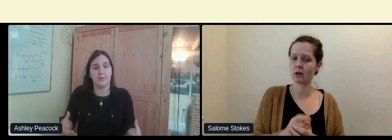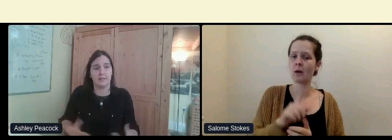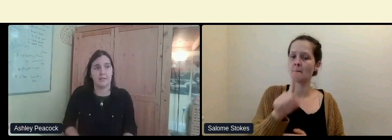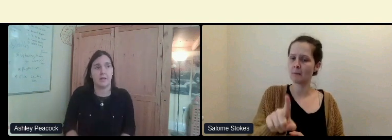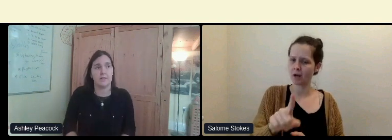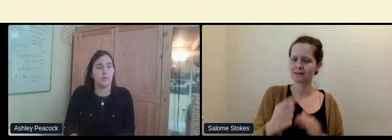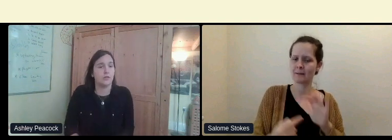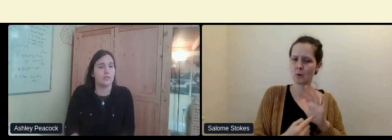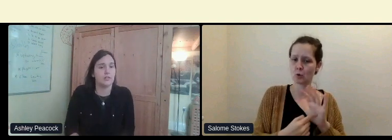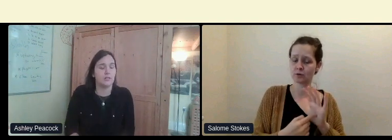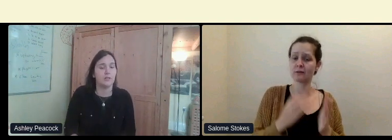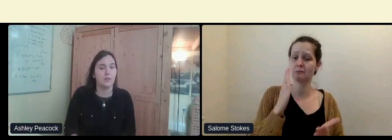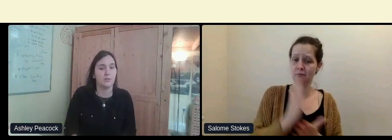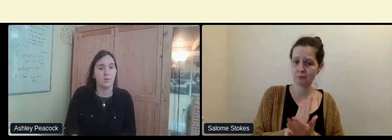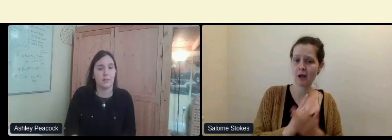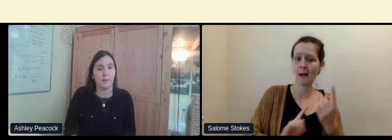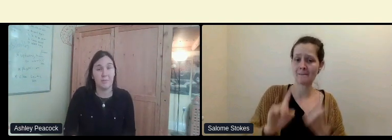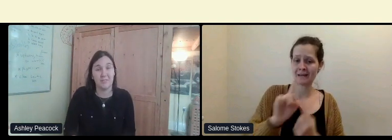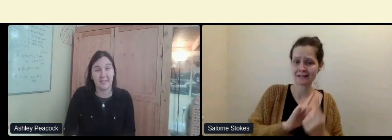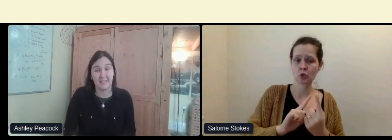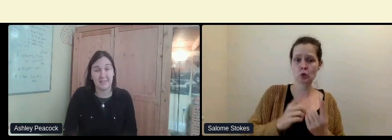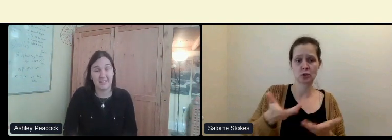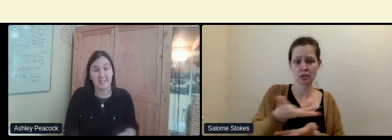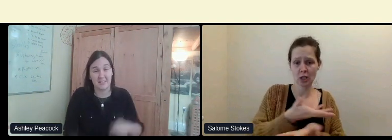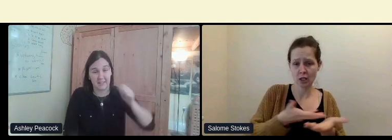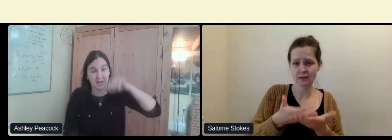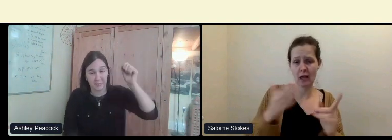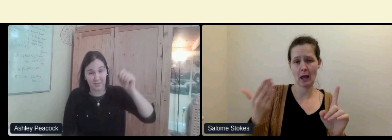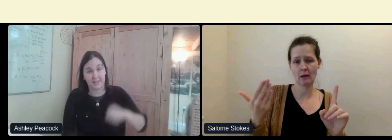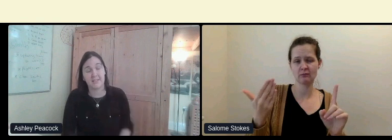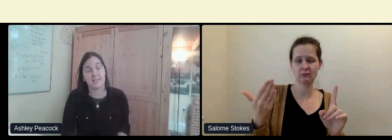to raise concerns and not just talking about objectives, like a check box exercise